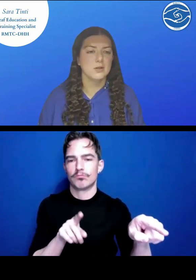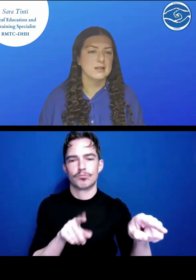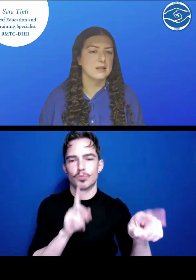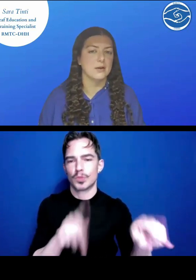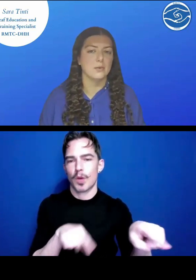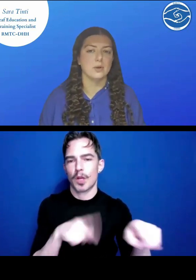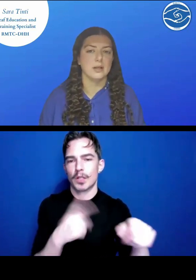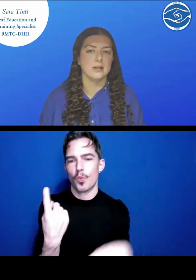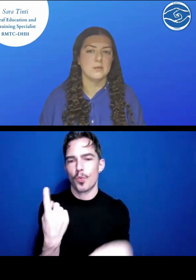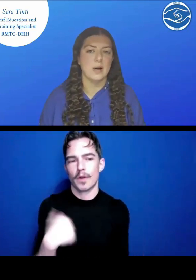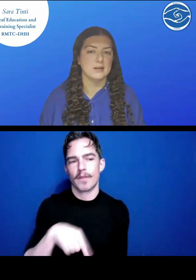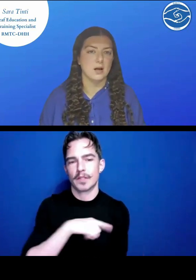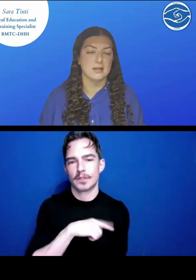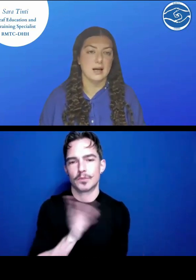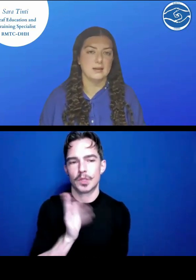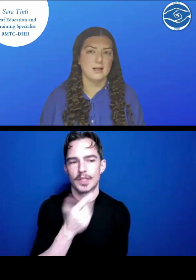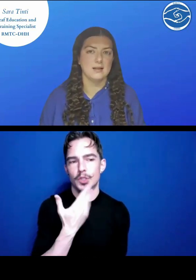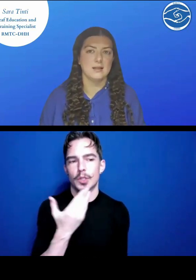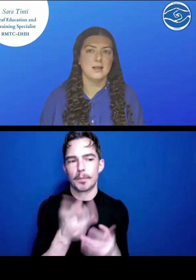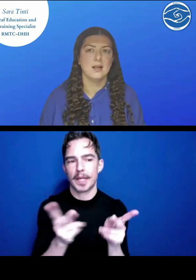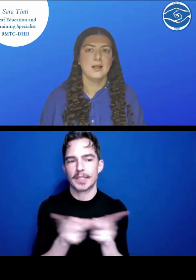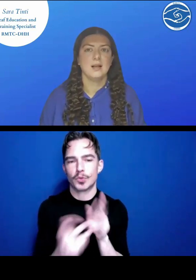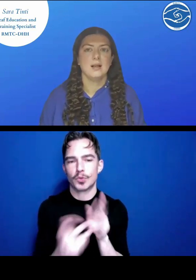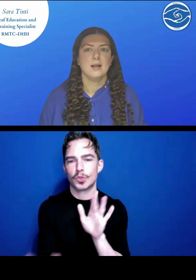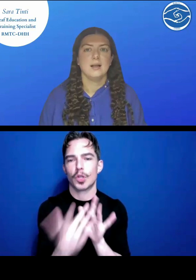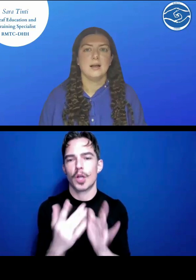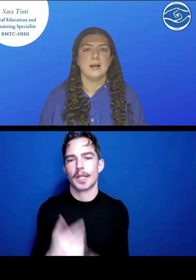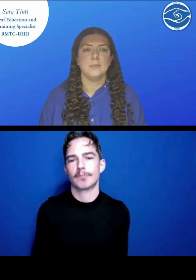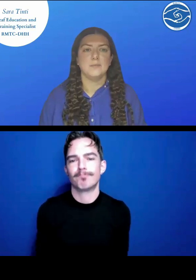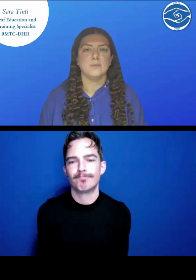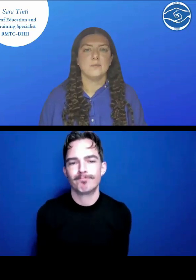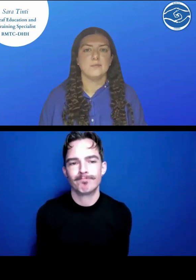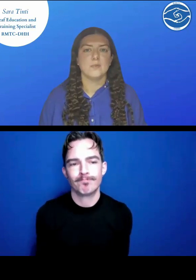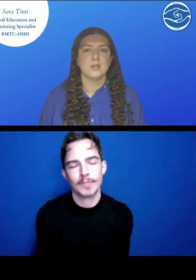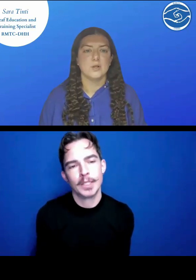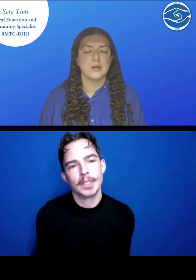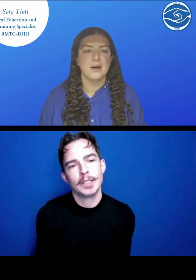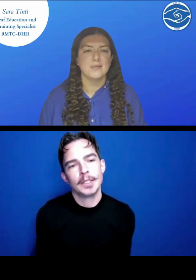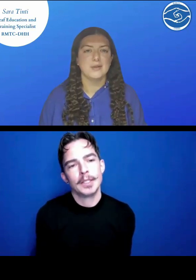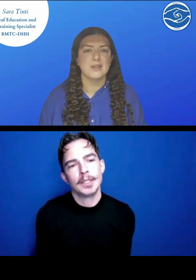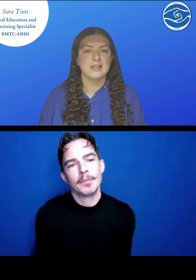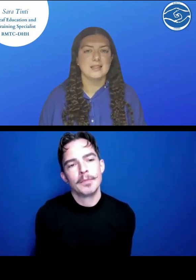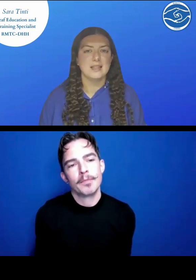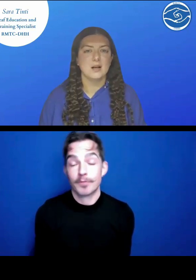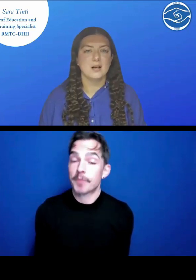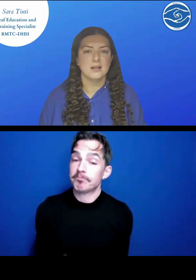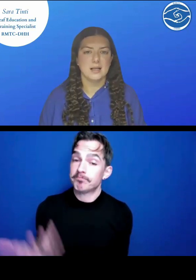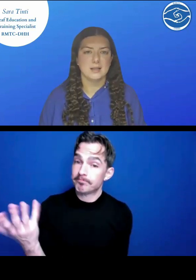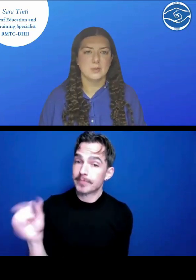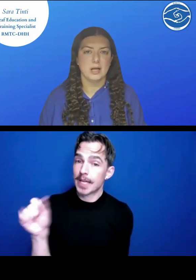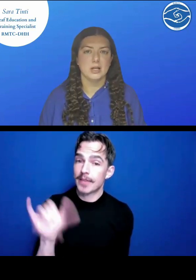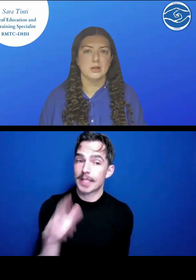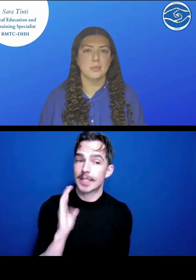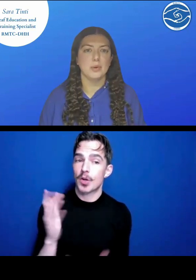So that's another really good spot to contact us. So yeah, so this is our contact us page. You